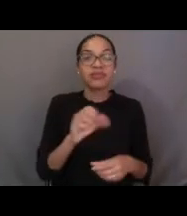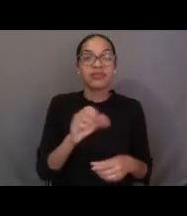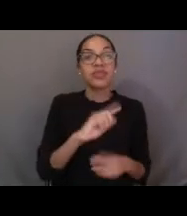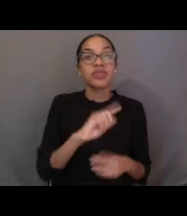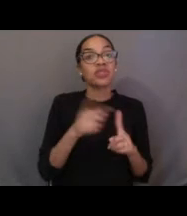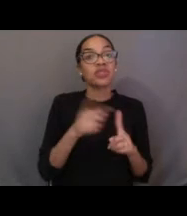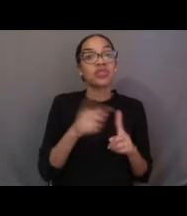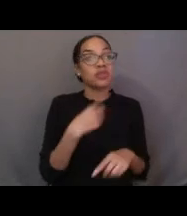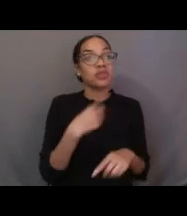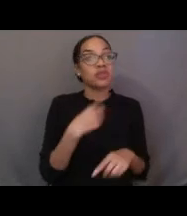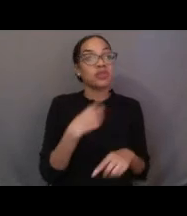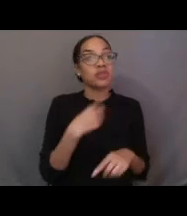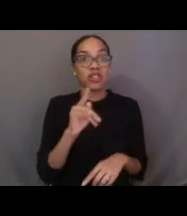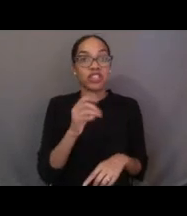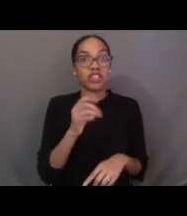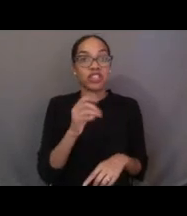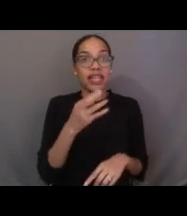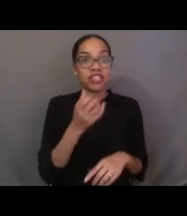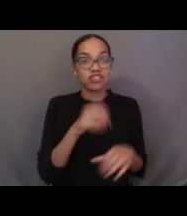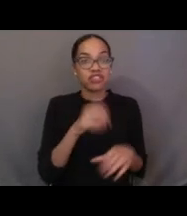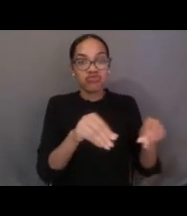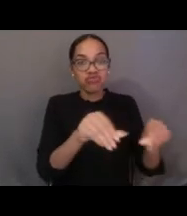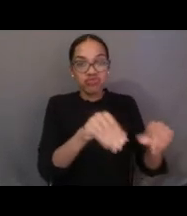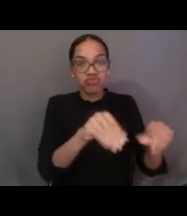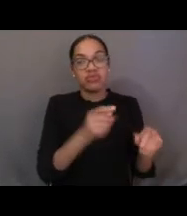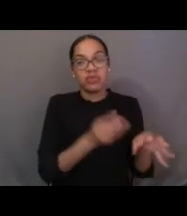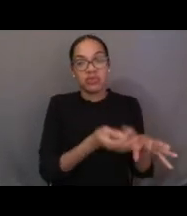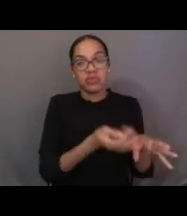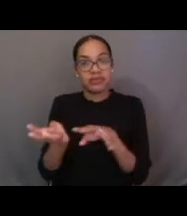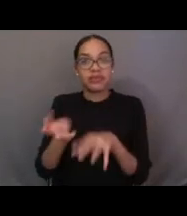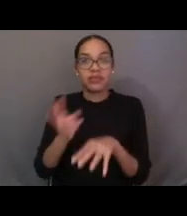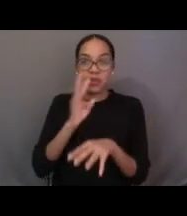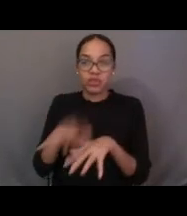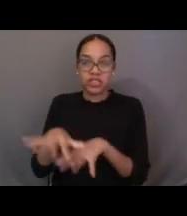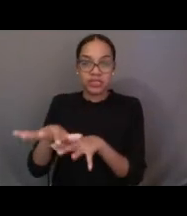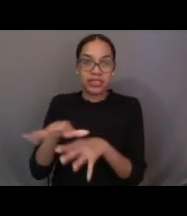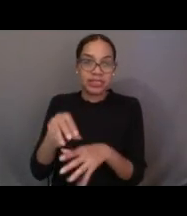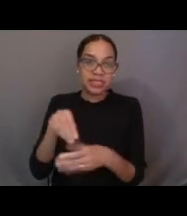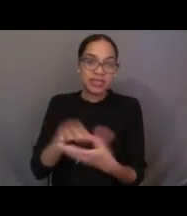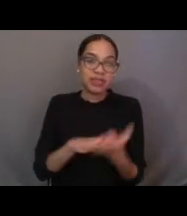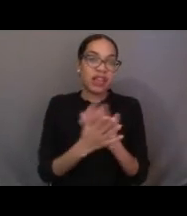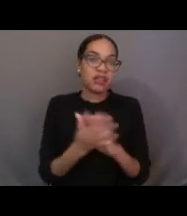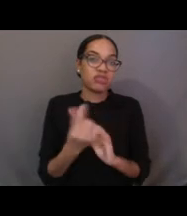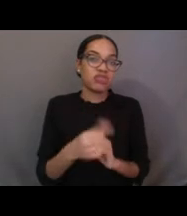it can cause a problem. And oysters can help to some extent, they can filter that water, but they can't do it all.